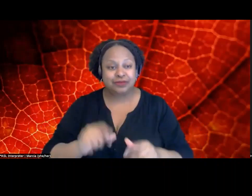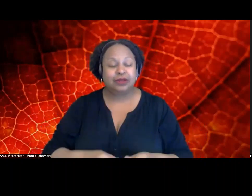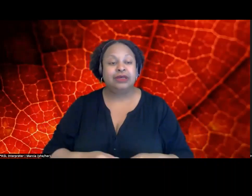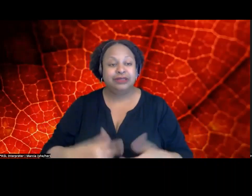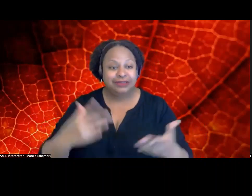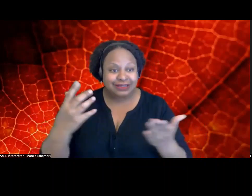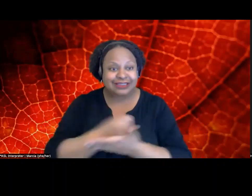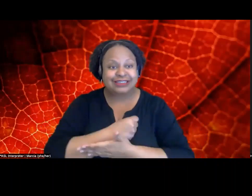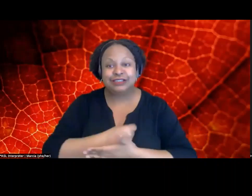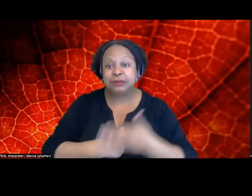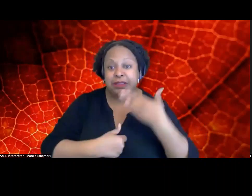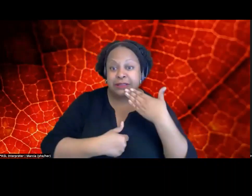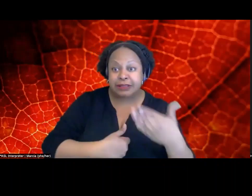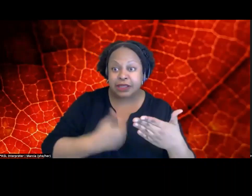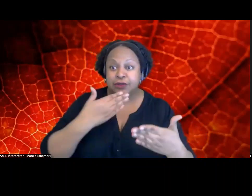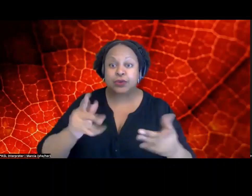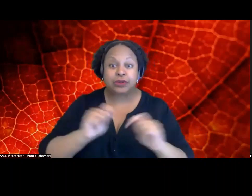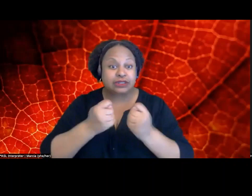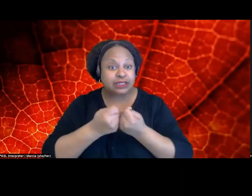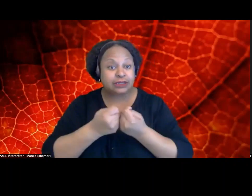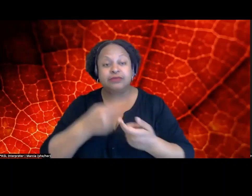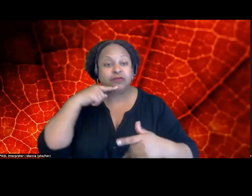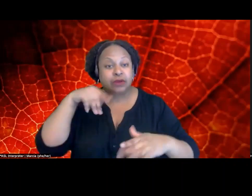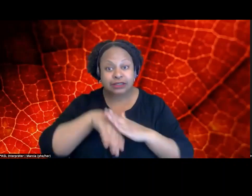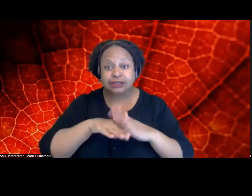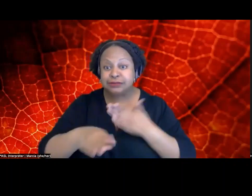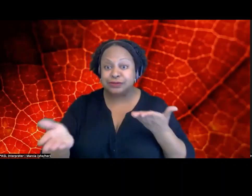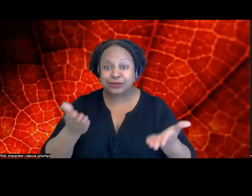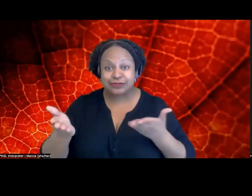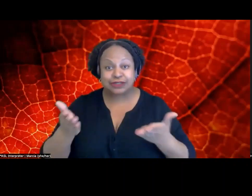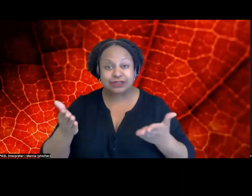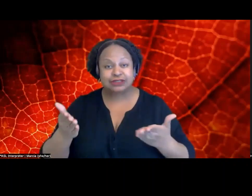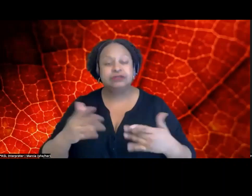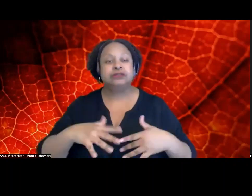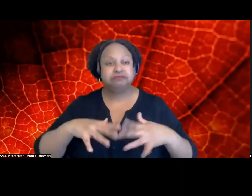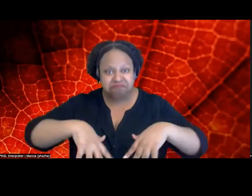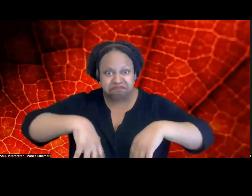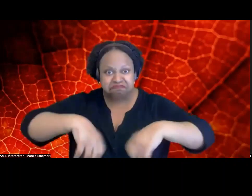thank you to the team at accessibility services who organized this conference.